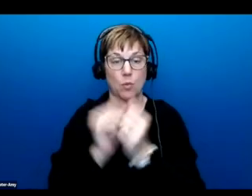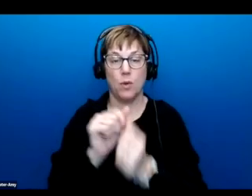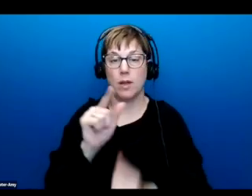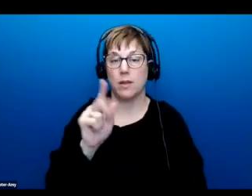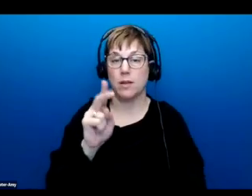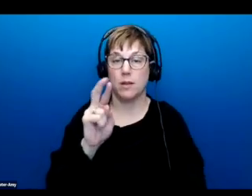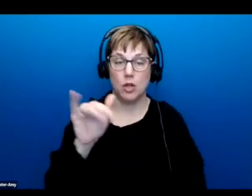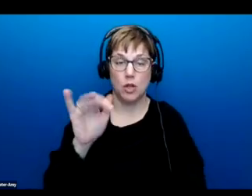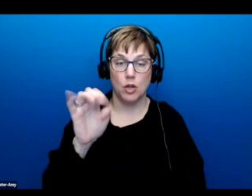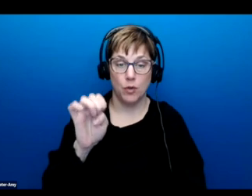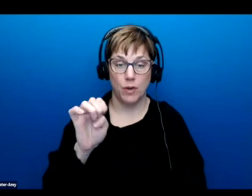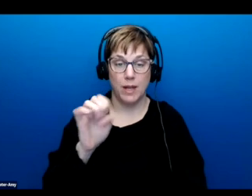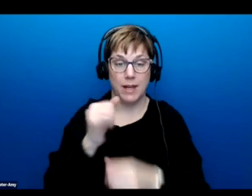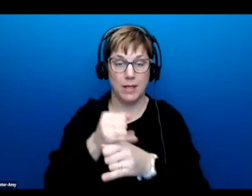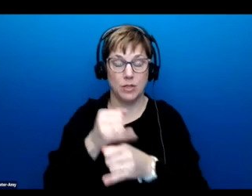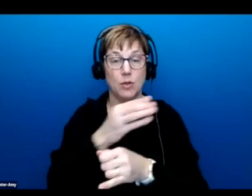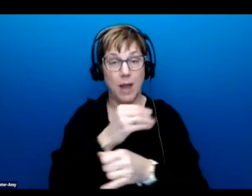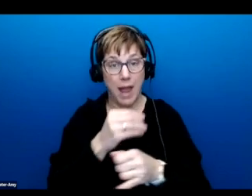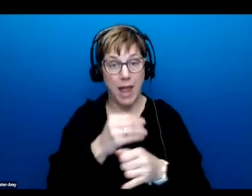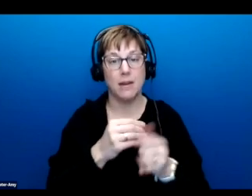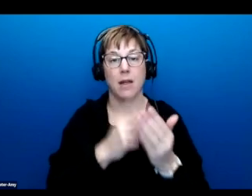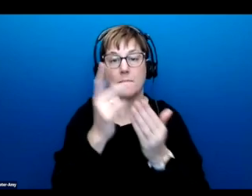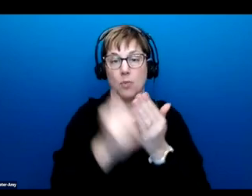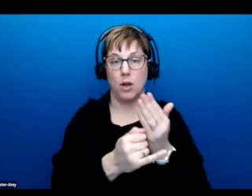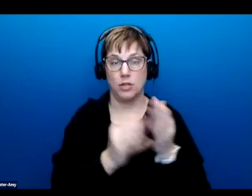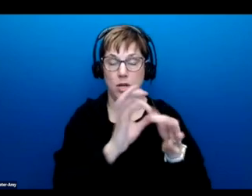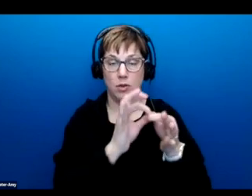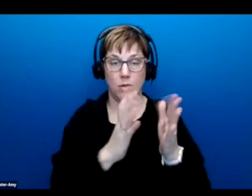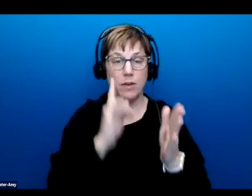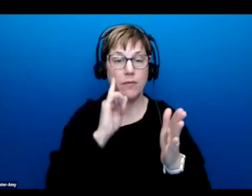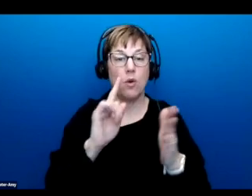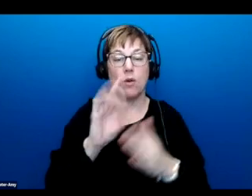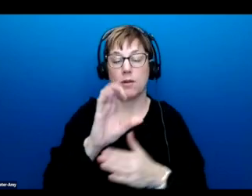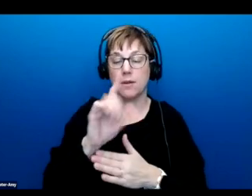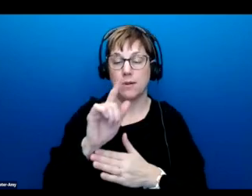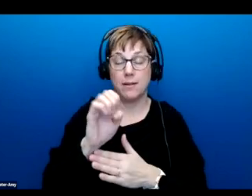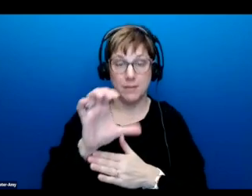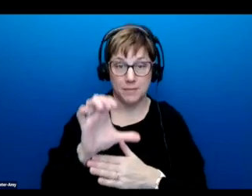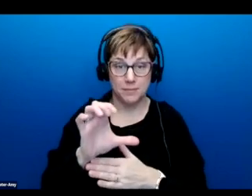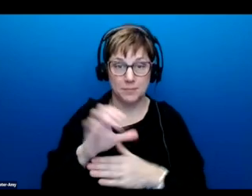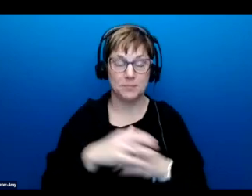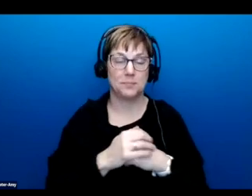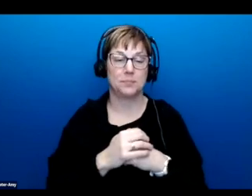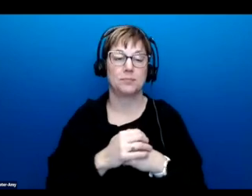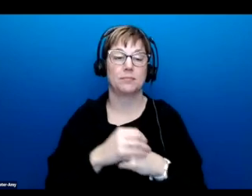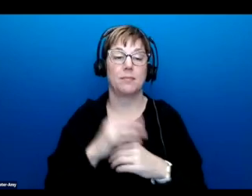and I also serve as project coordinator for the Community Living Equity Center. I join you as